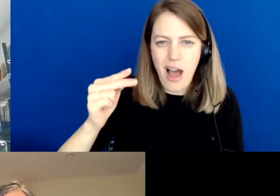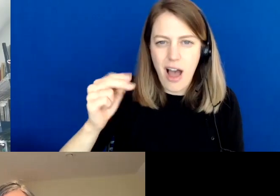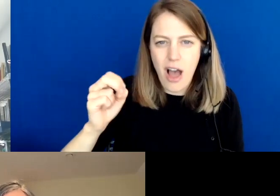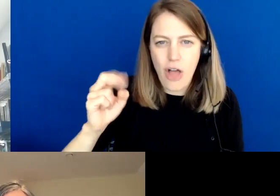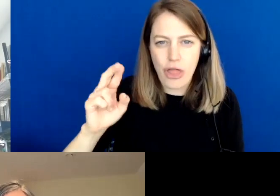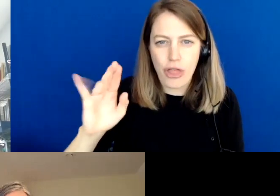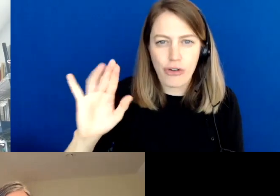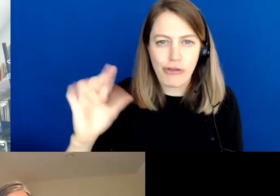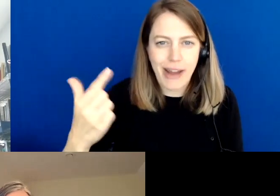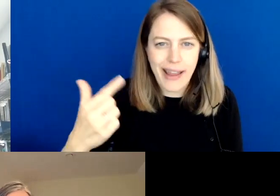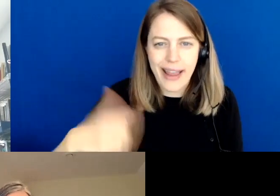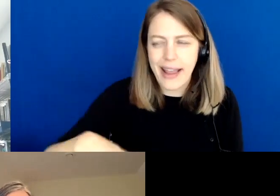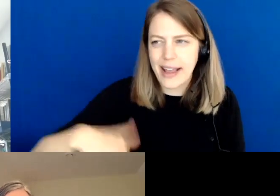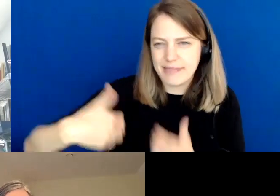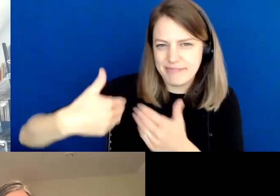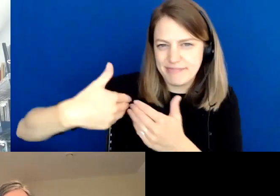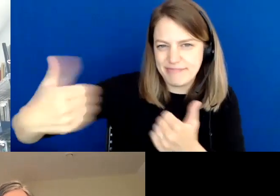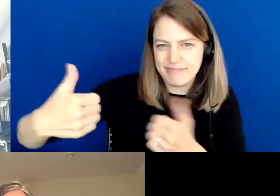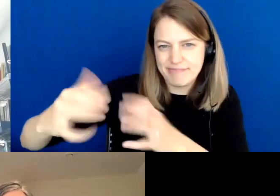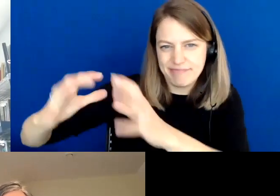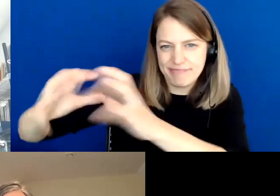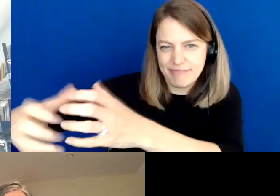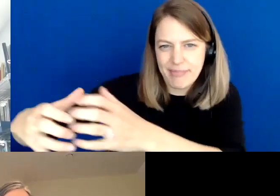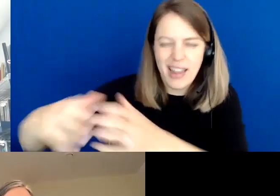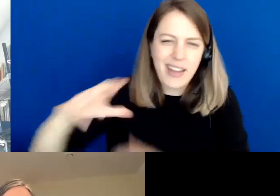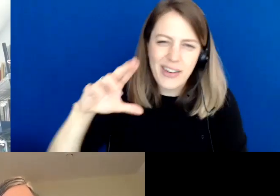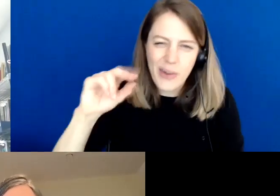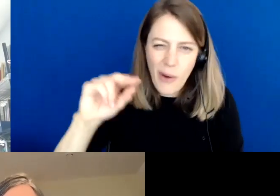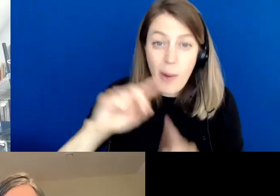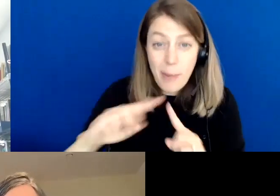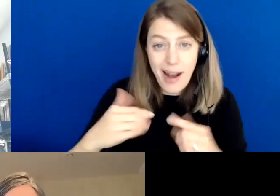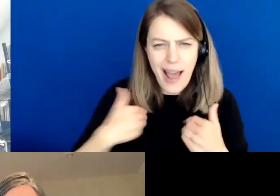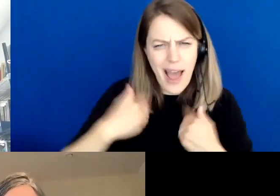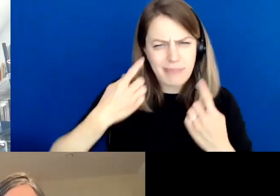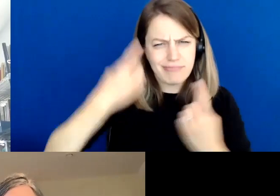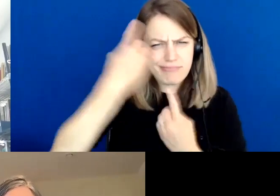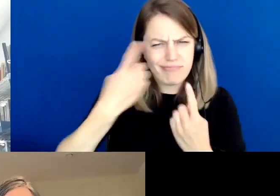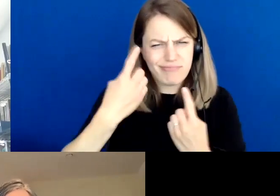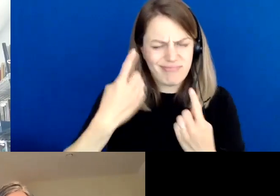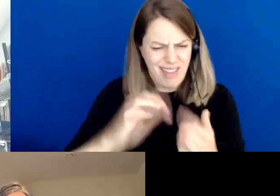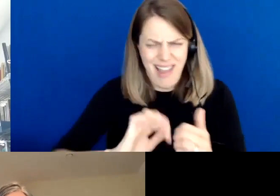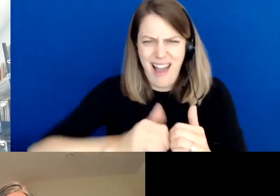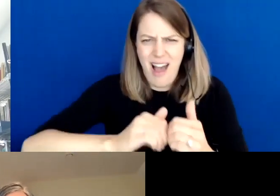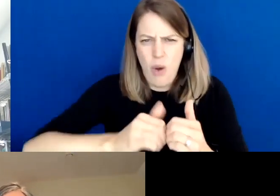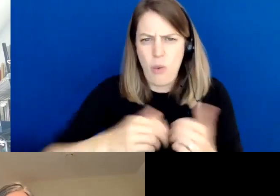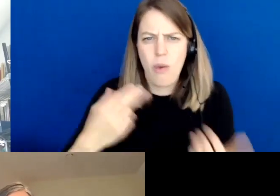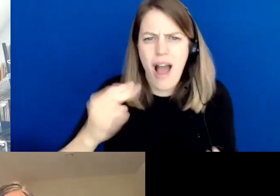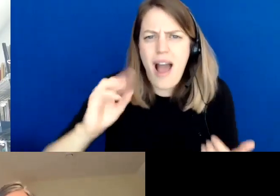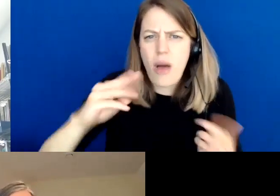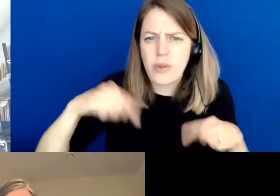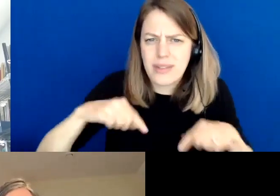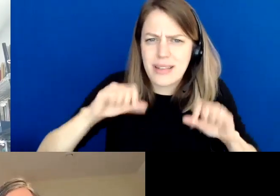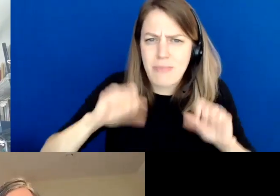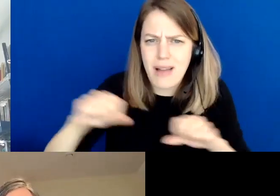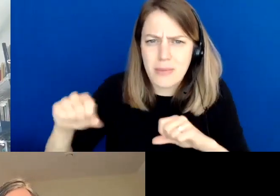I had the big question which is, how can this be in America?